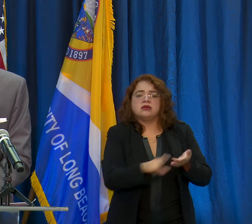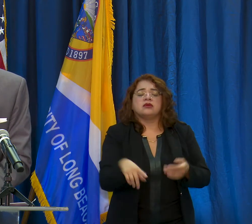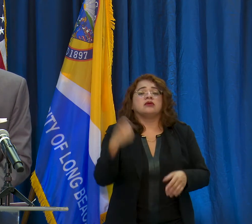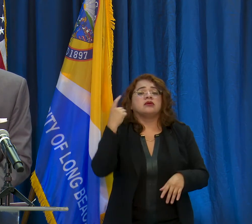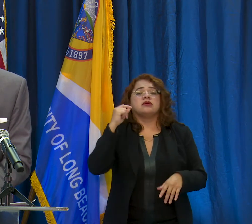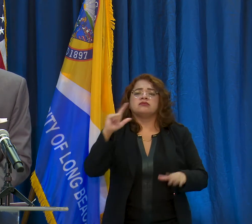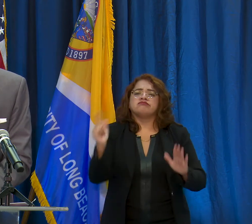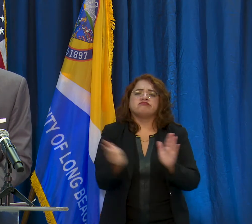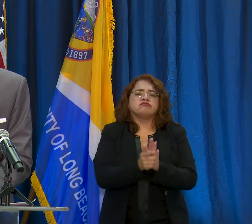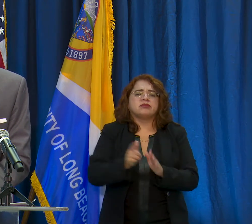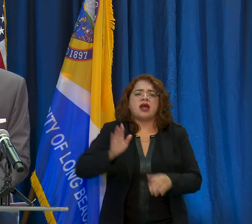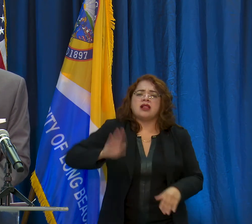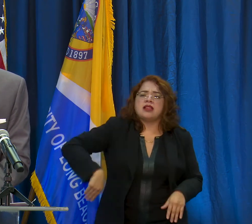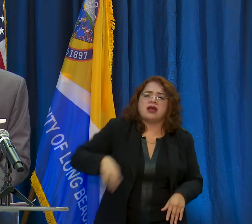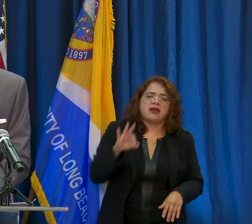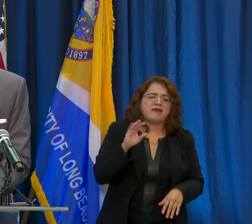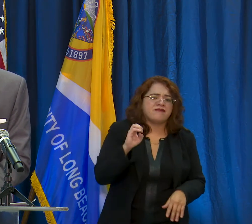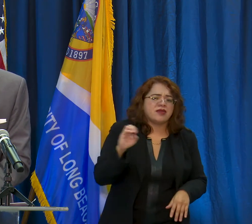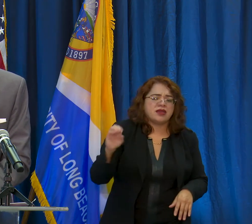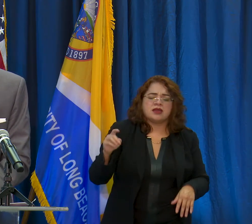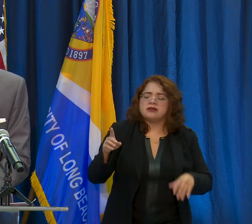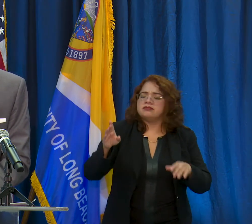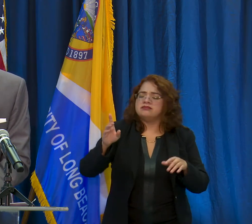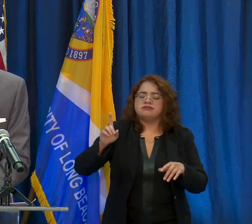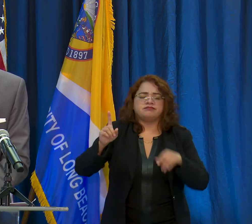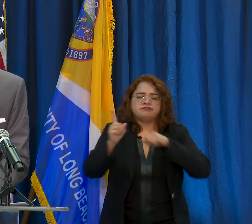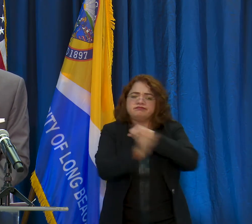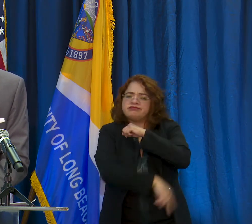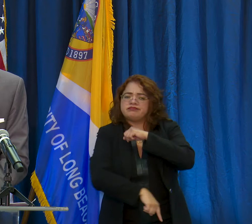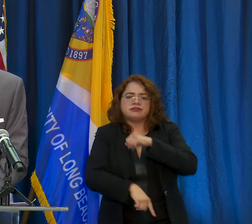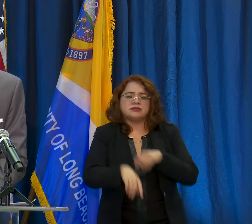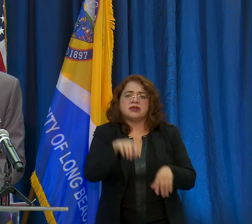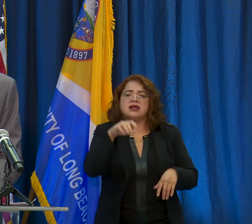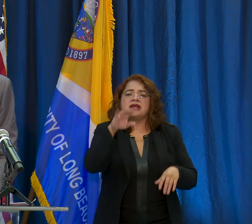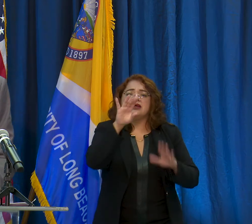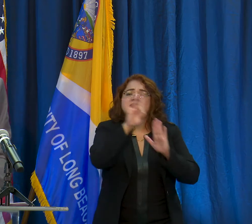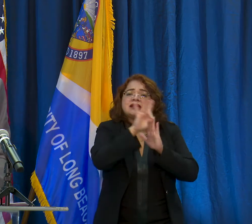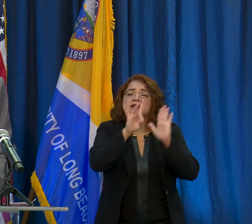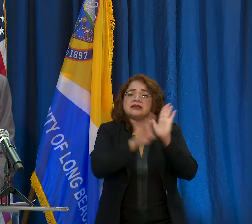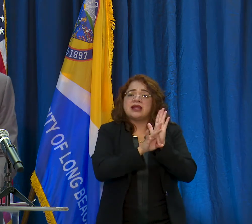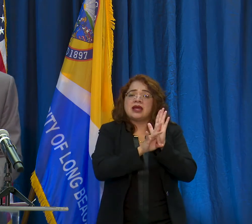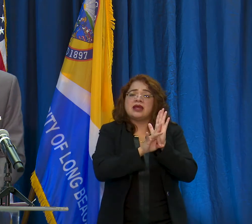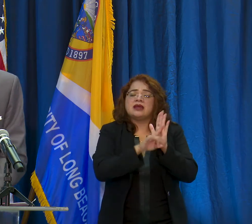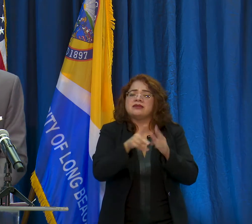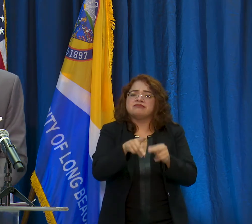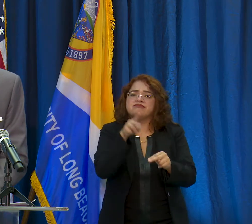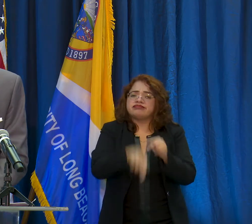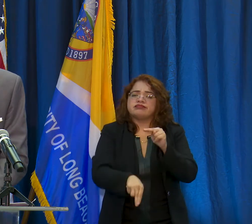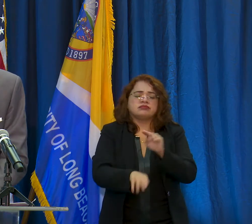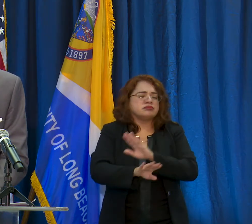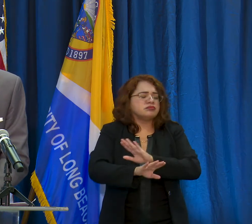or penalties on Section 8 terminations and any other programs from our Housing